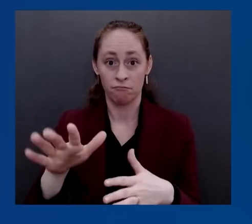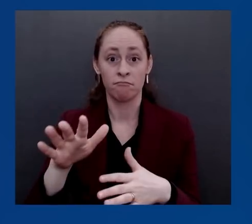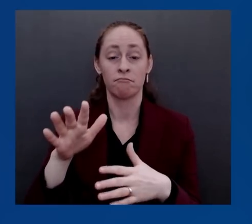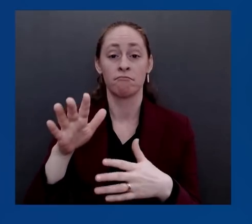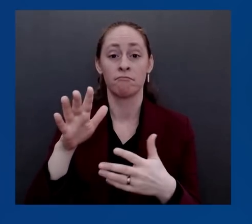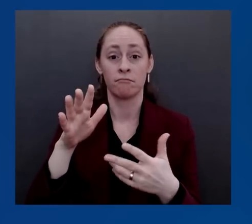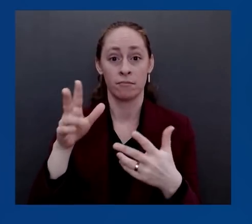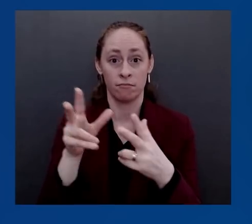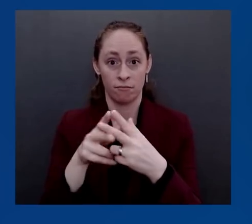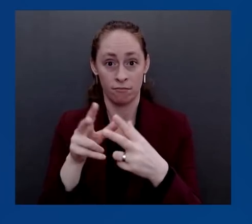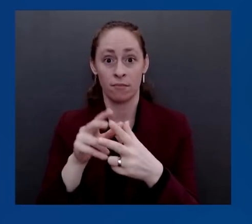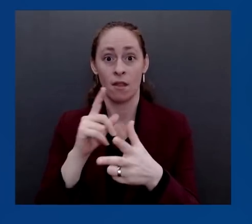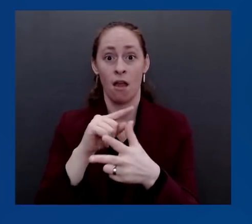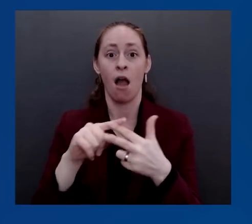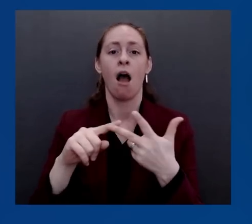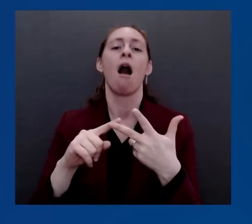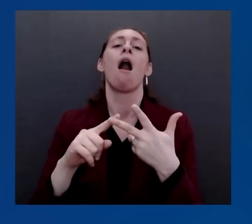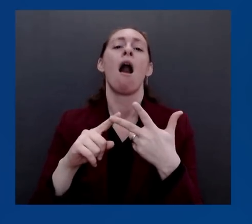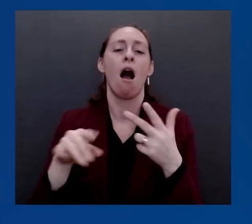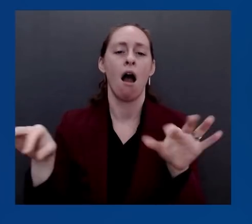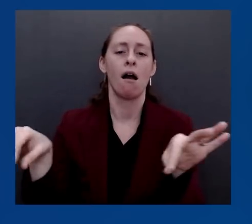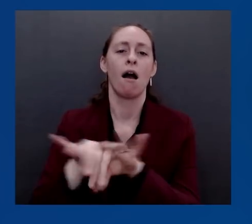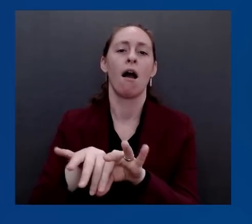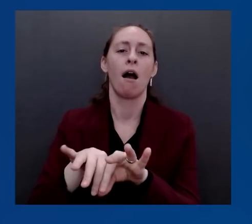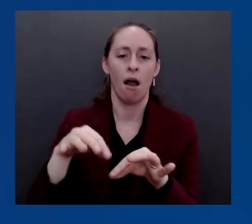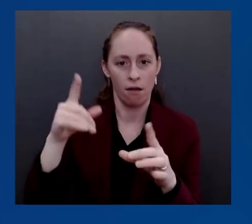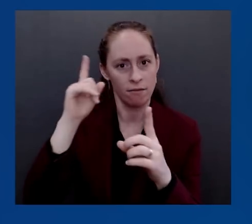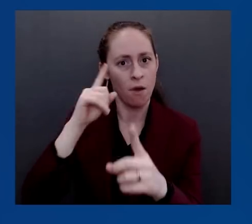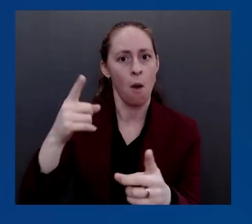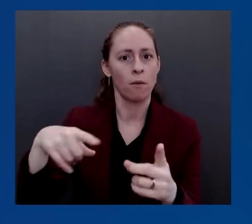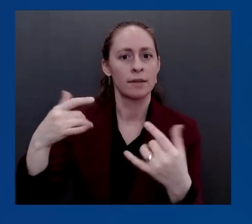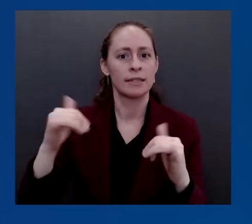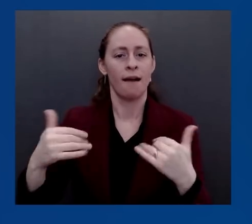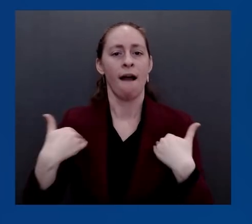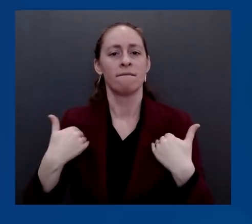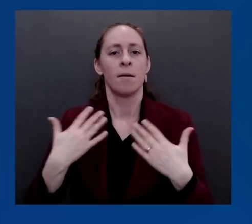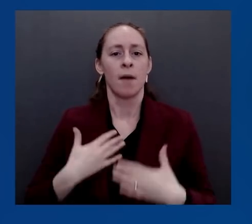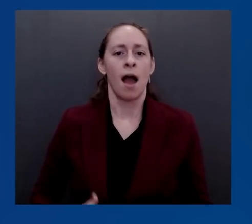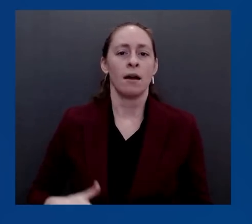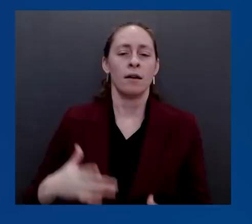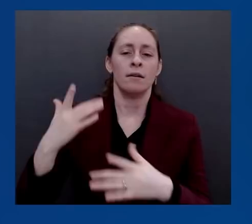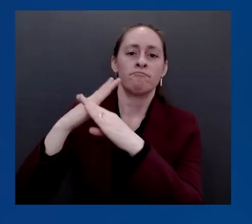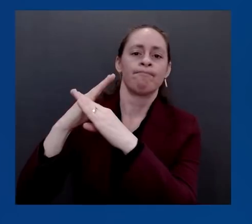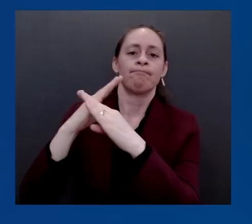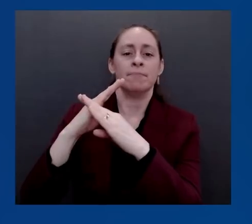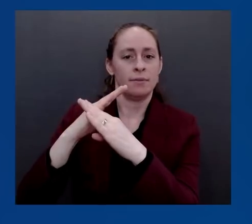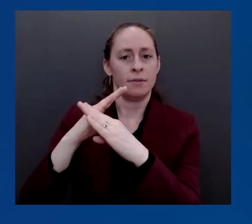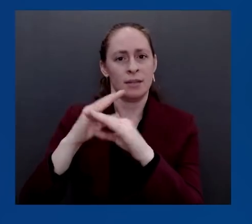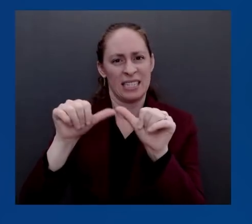particularly when you're talking about the red curve of severe disease leading to hospitalization.